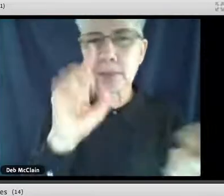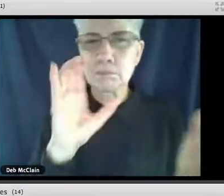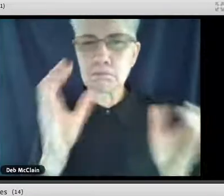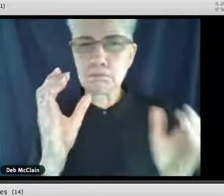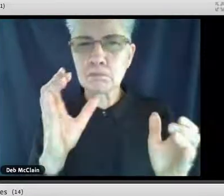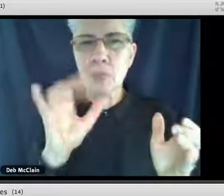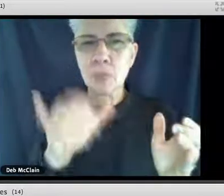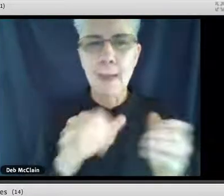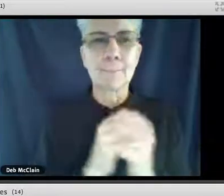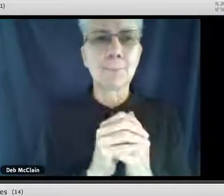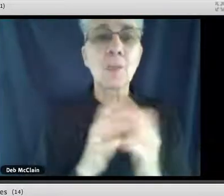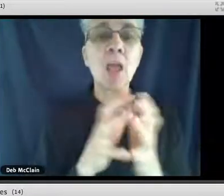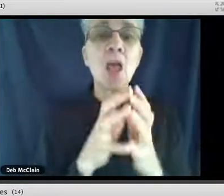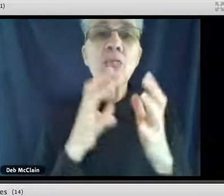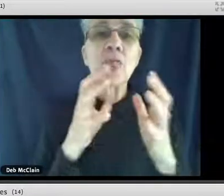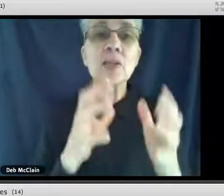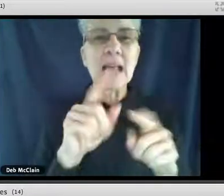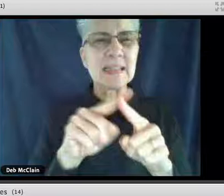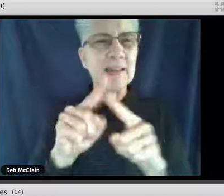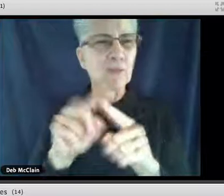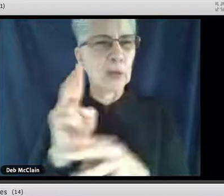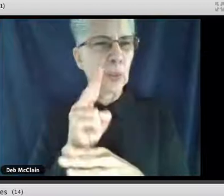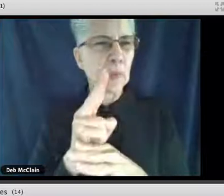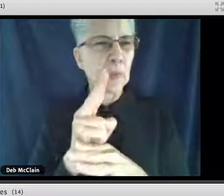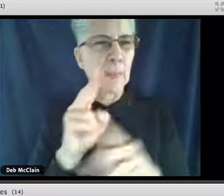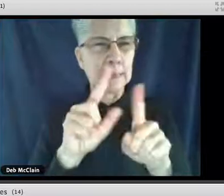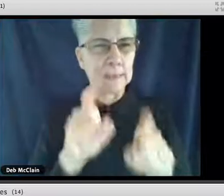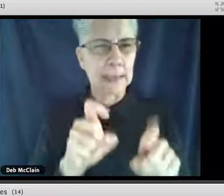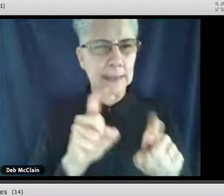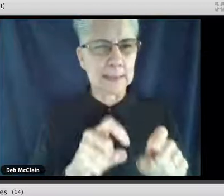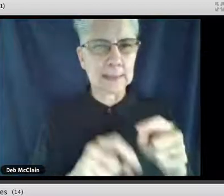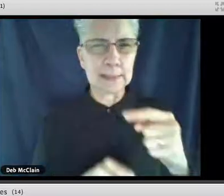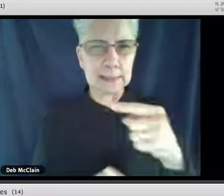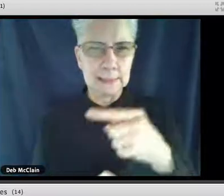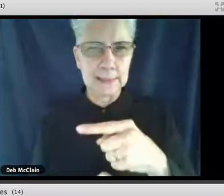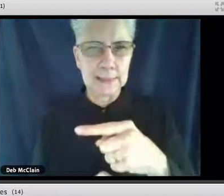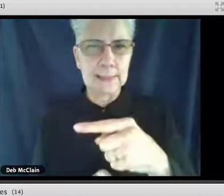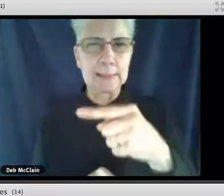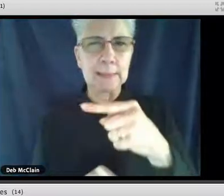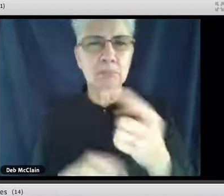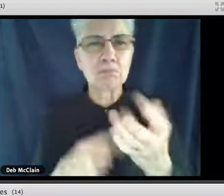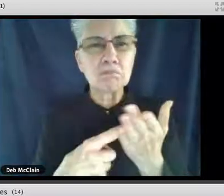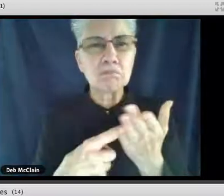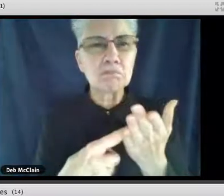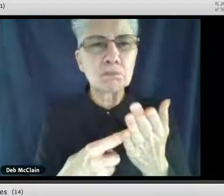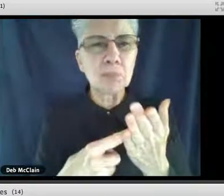So there's a lot of different usability tests. We're going to just kind of cover the main types.